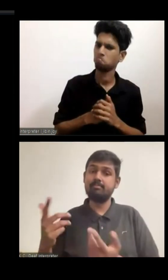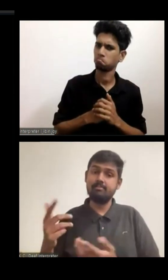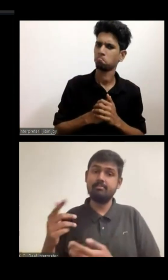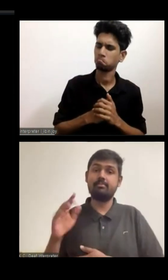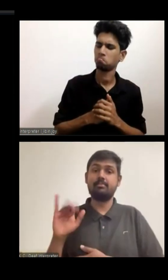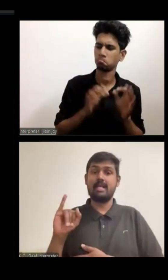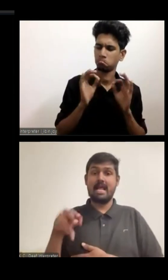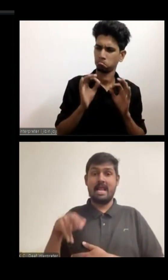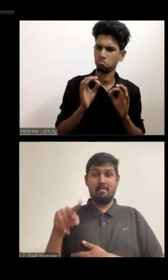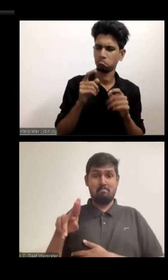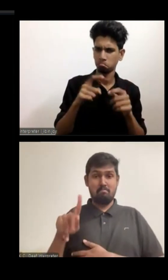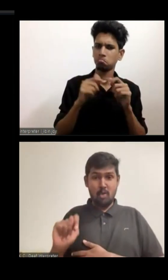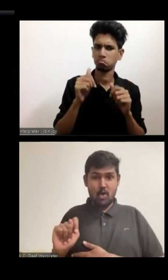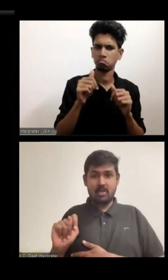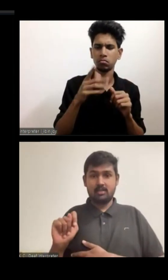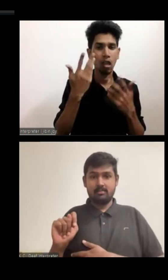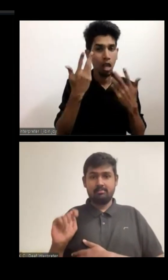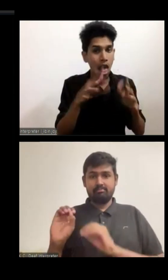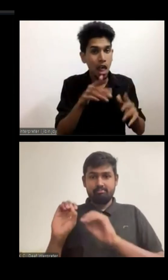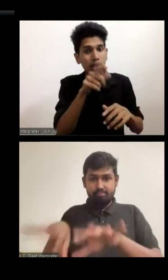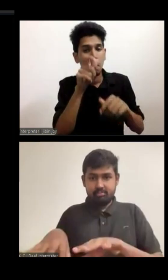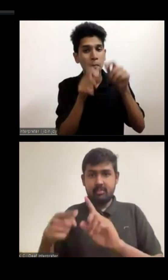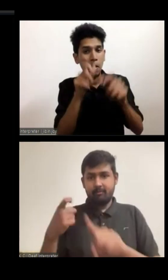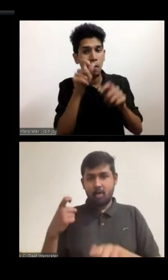This is for every panelist. I can take.